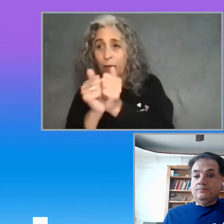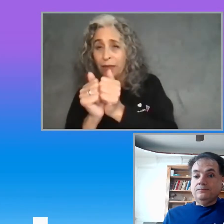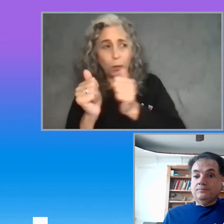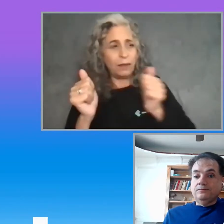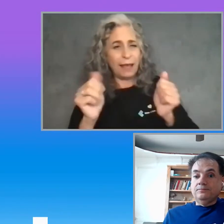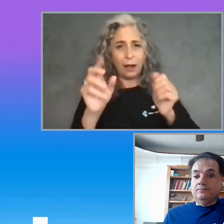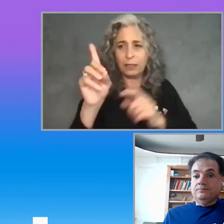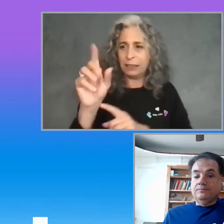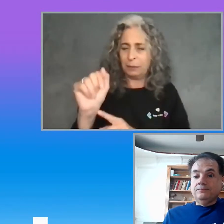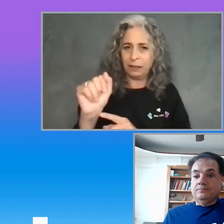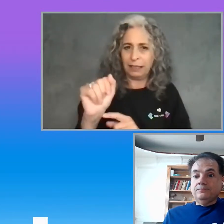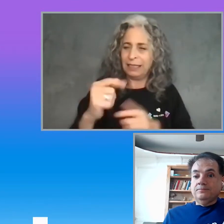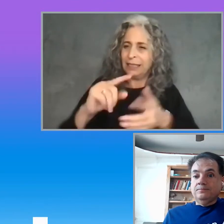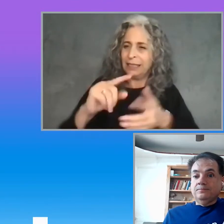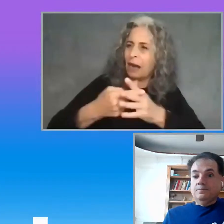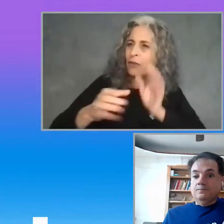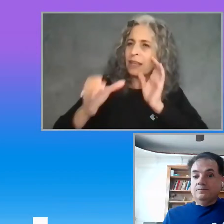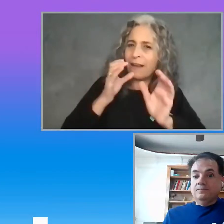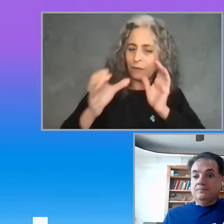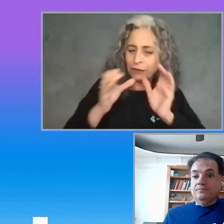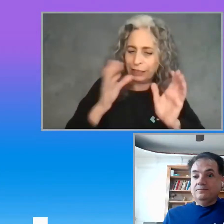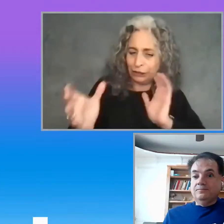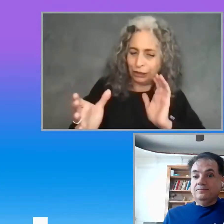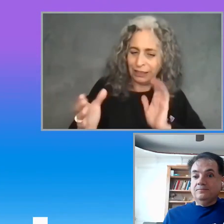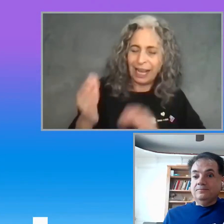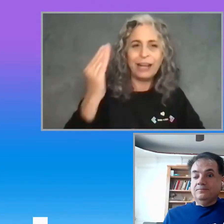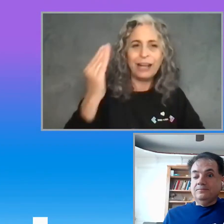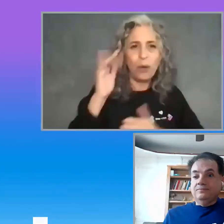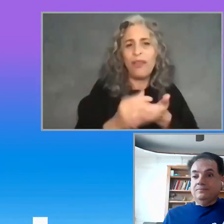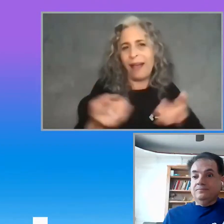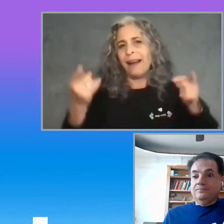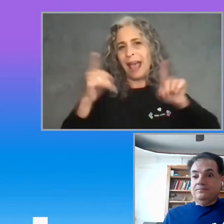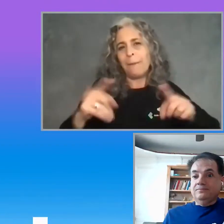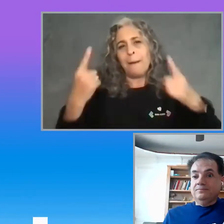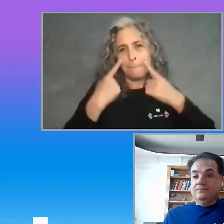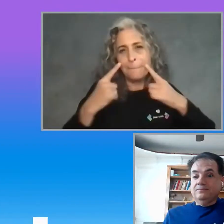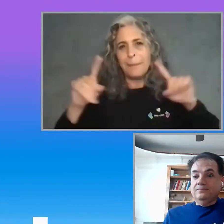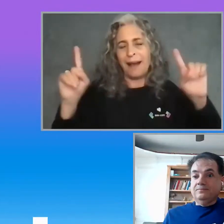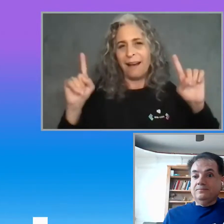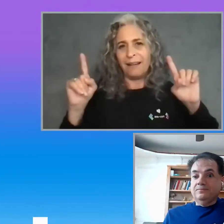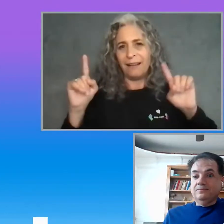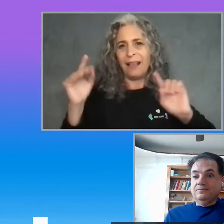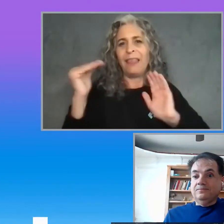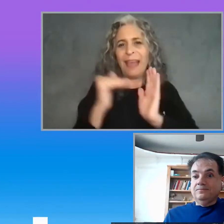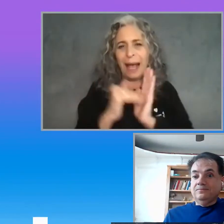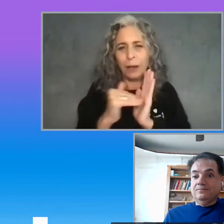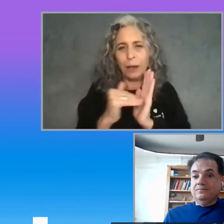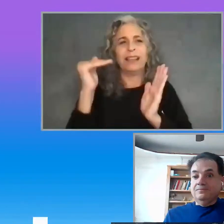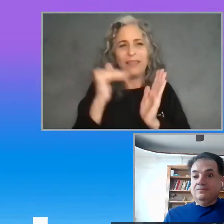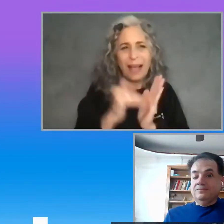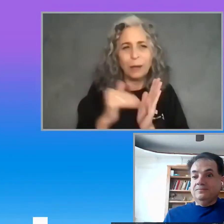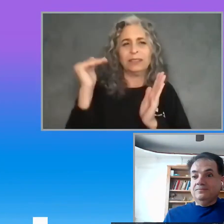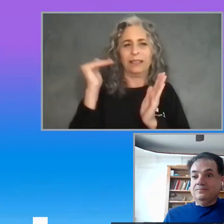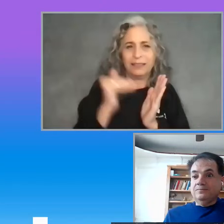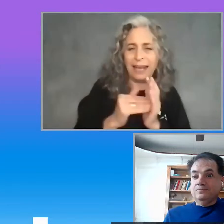to start conversations. And I know that we have thousands and